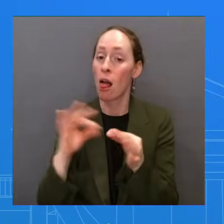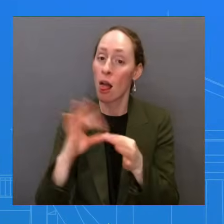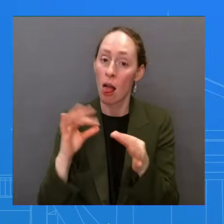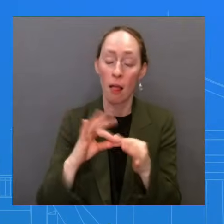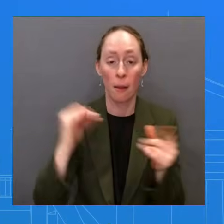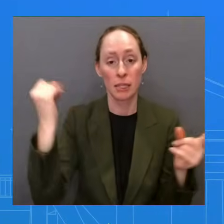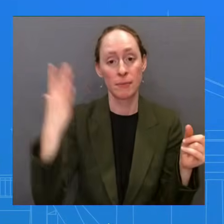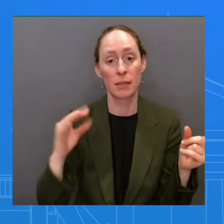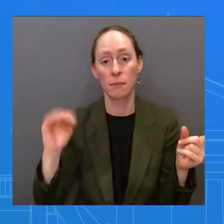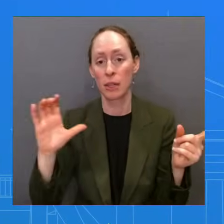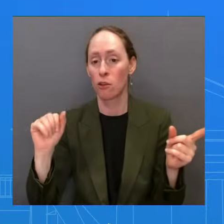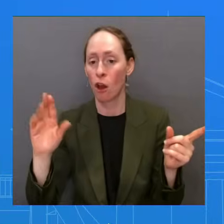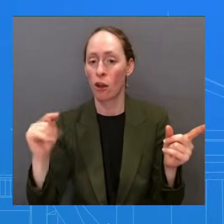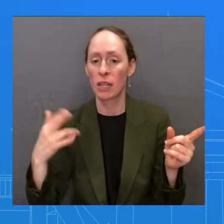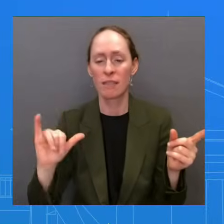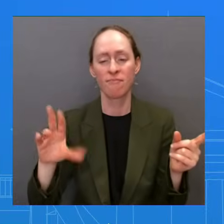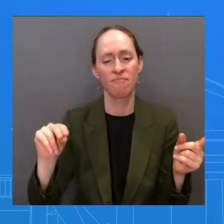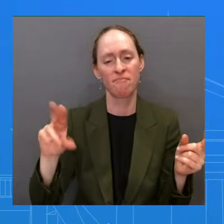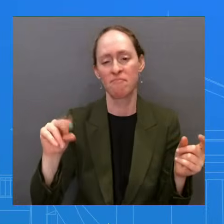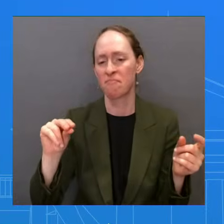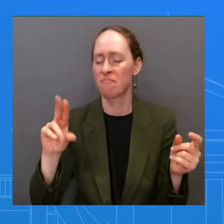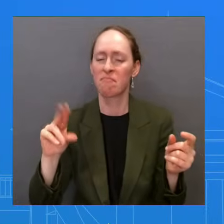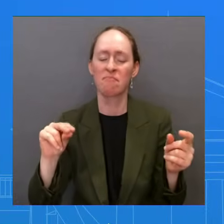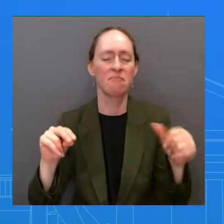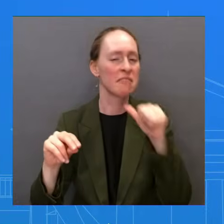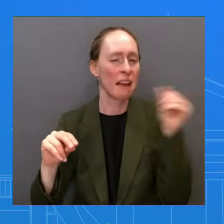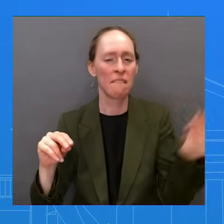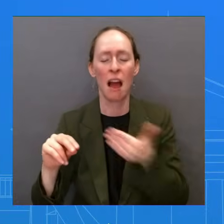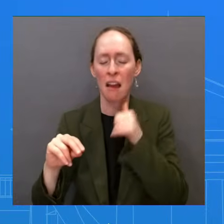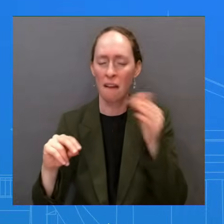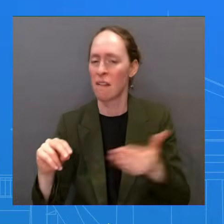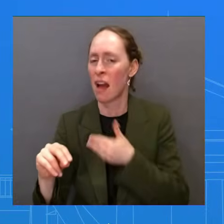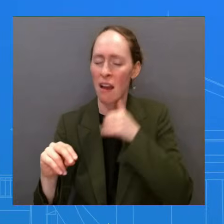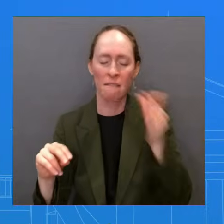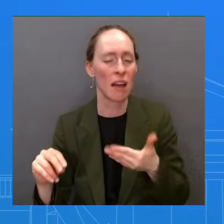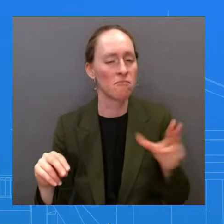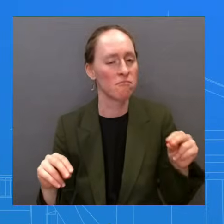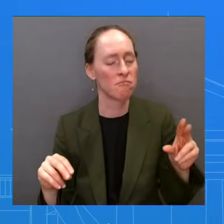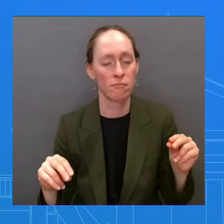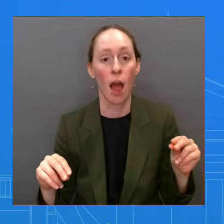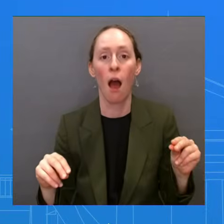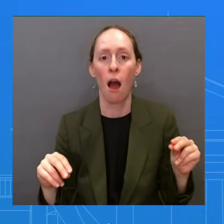Was the White House caught off guard at all by the timing of the new "X date," as it's known, which seemed to be earlier